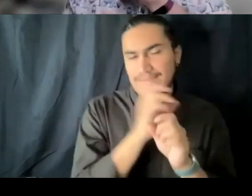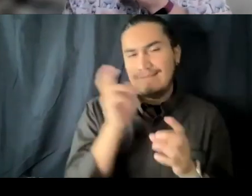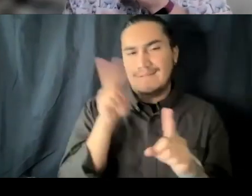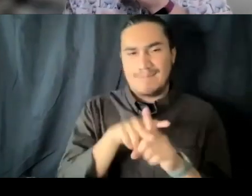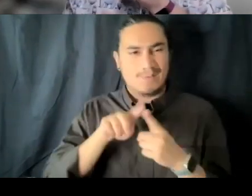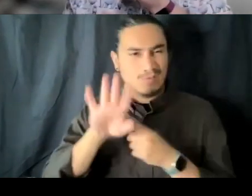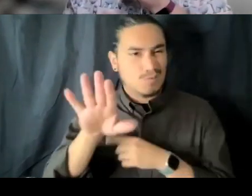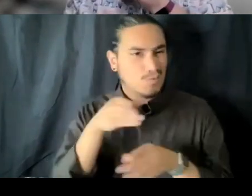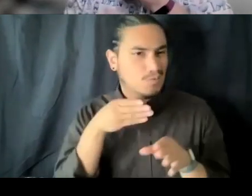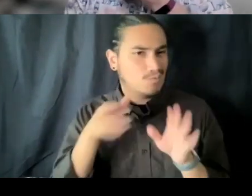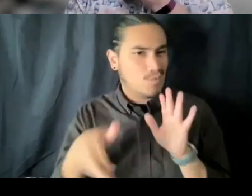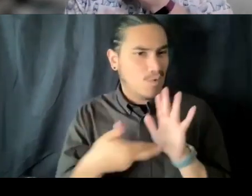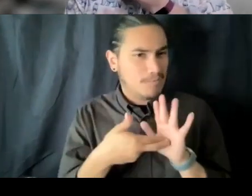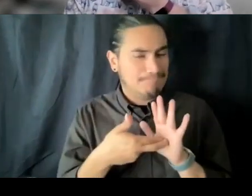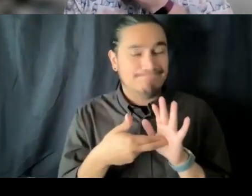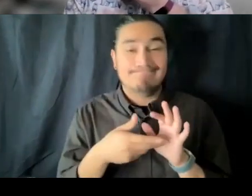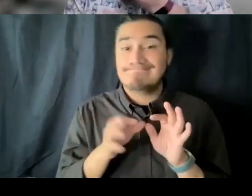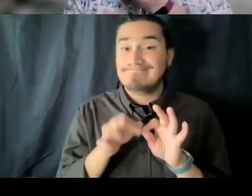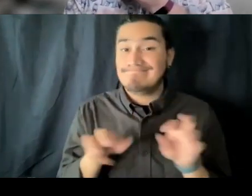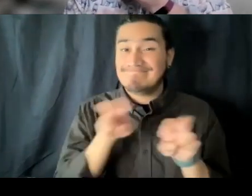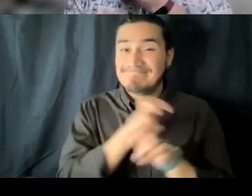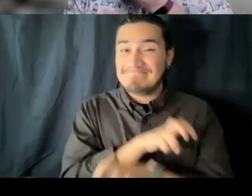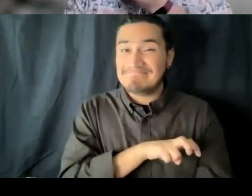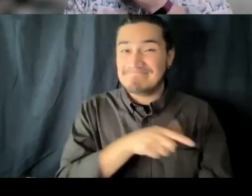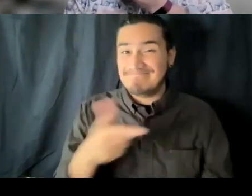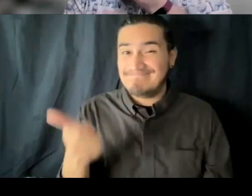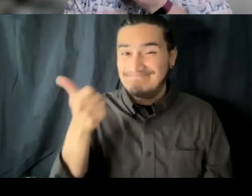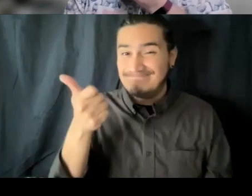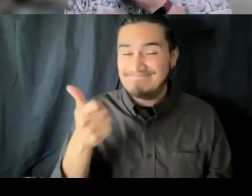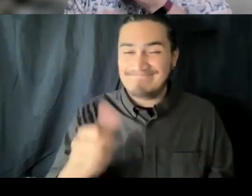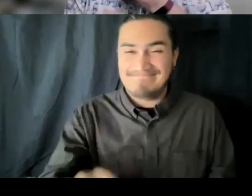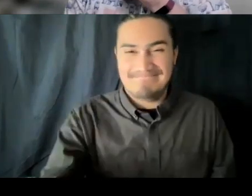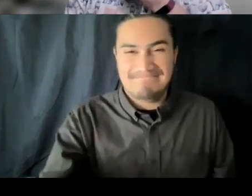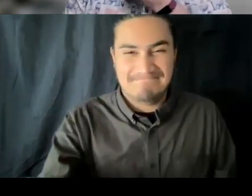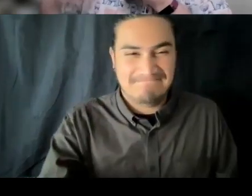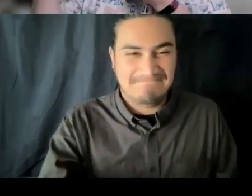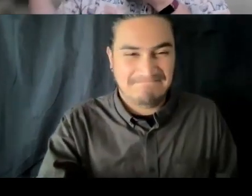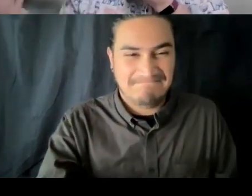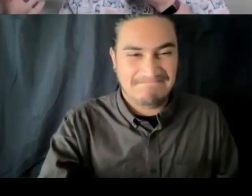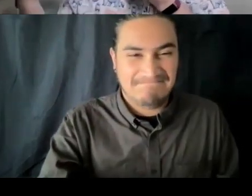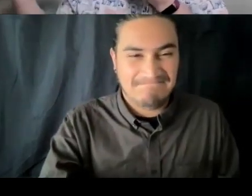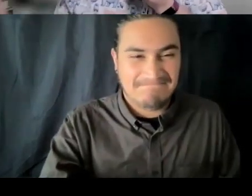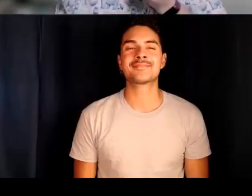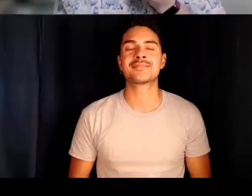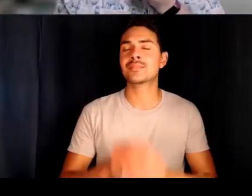Ask questions and create a space where the person can talk and share.